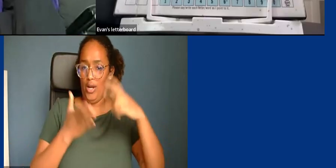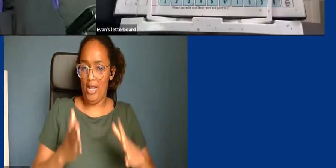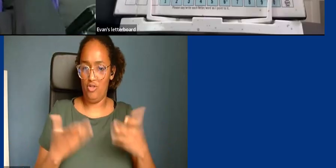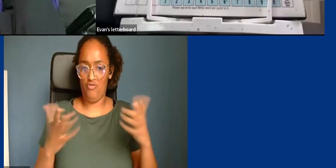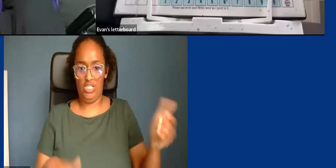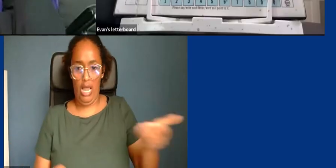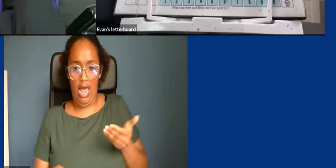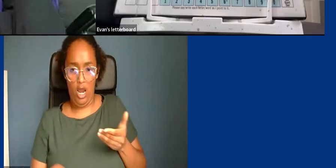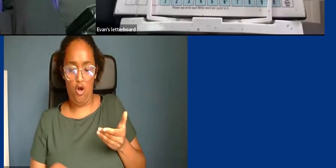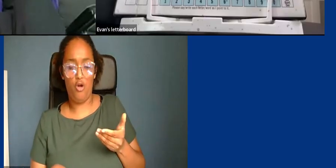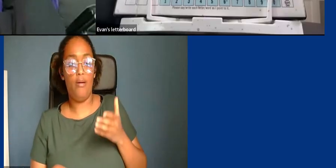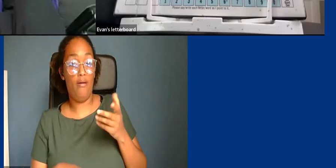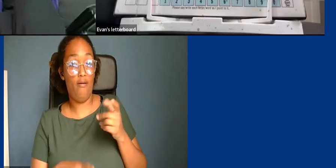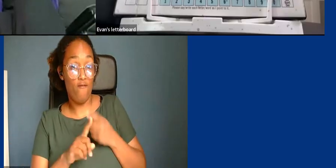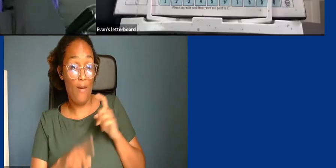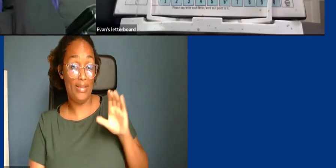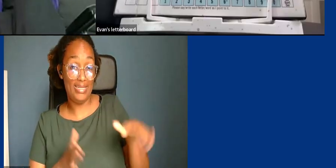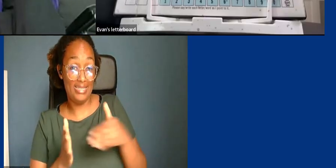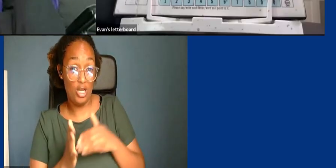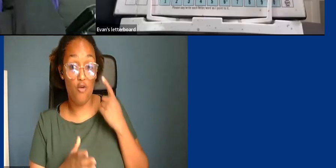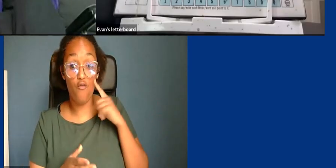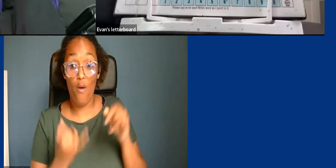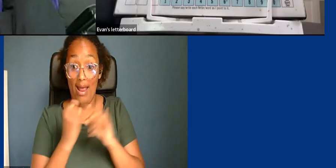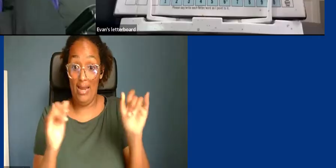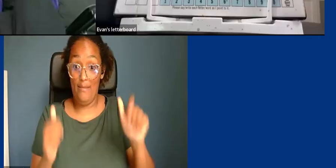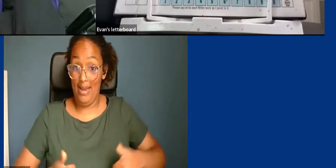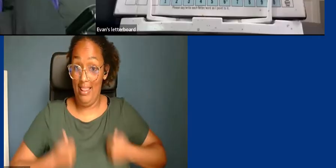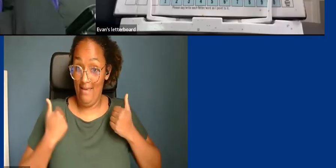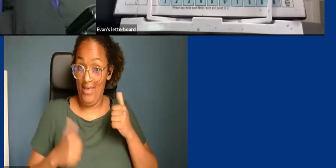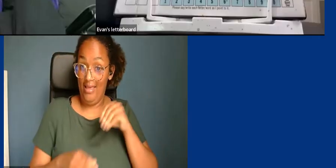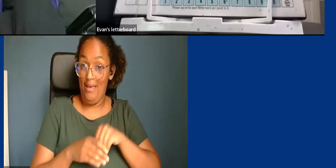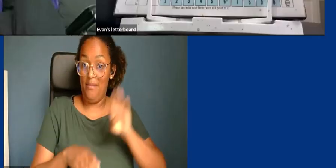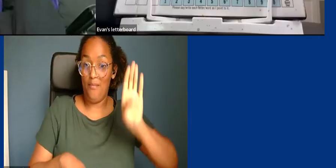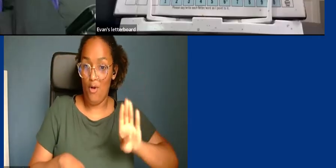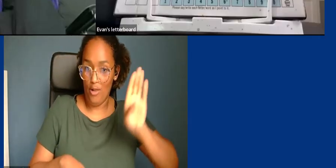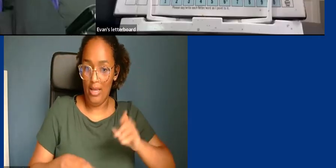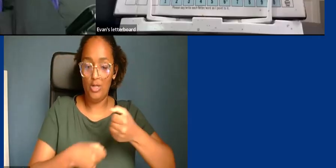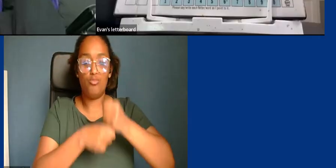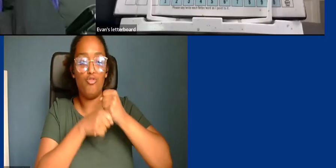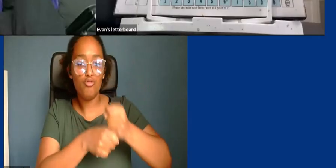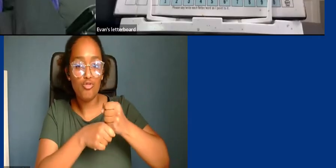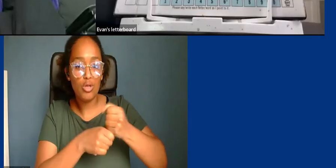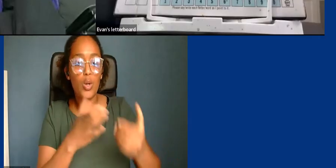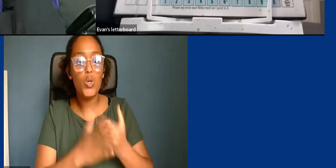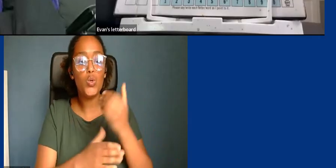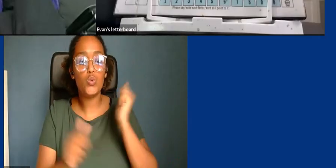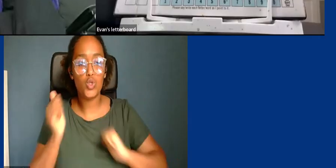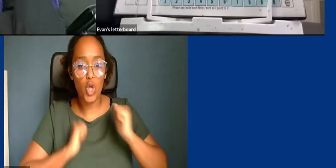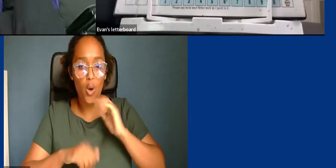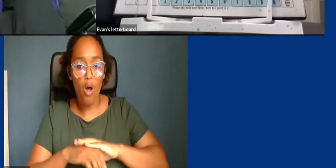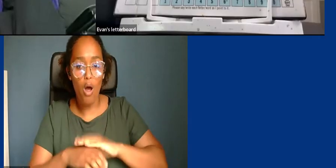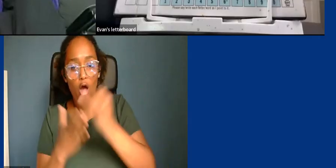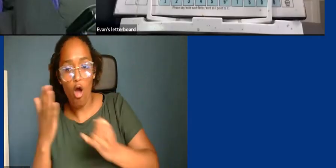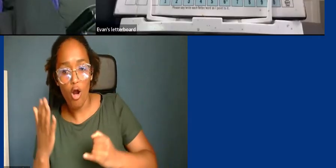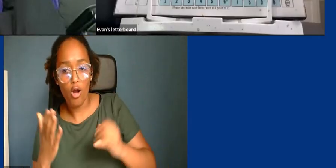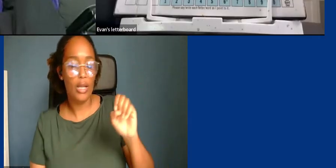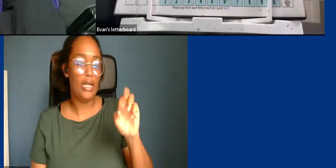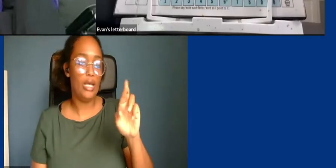clear terms I was blacklisted, so I had him do a nude dance in one of my performances, unquote.